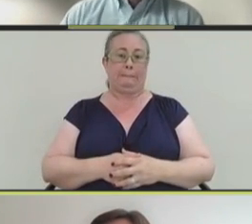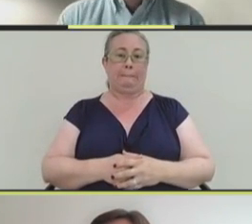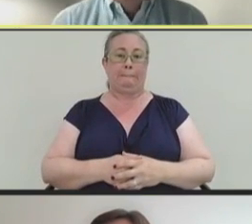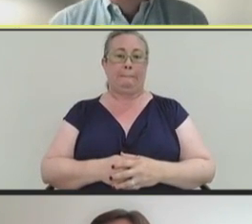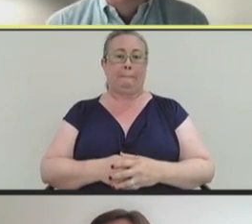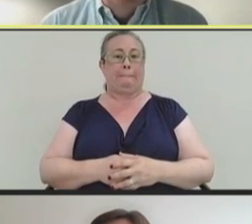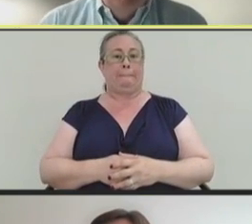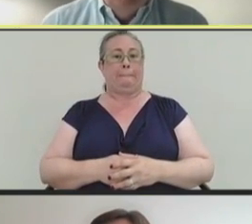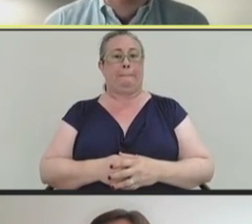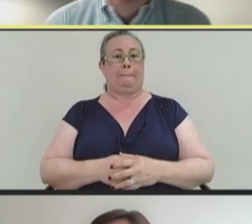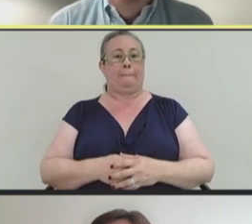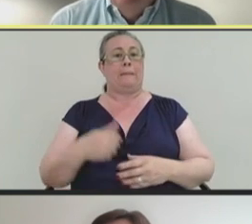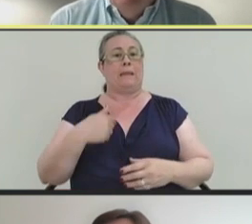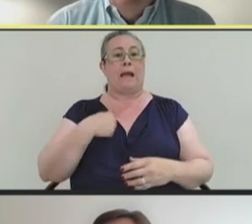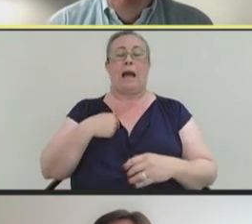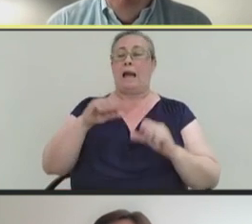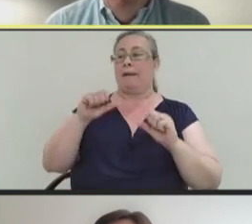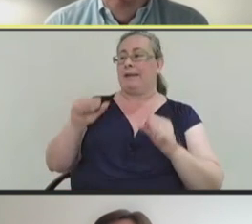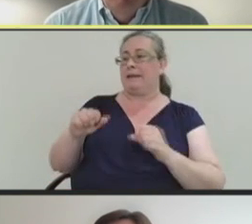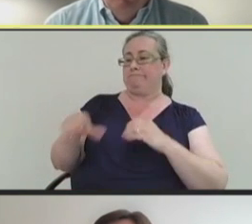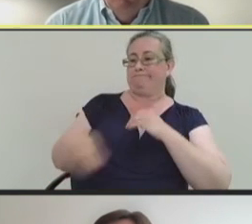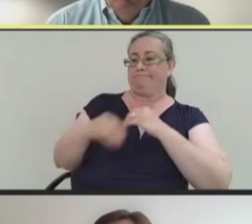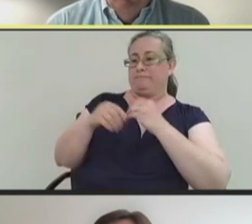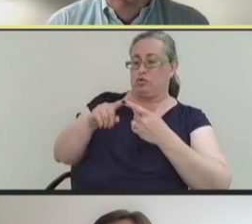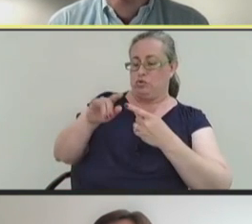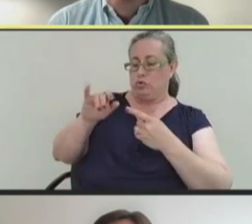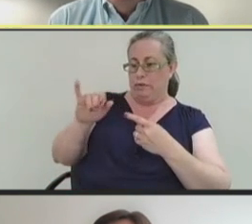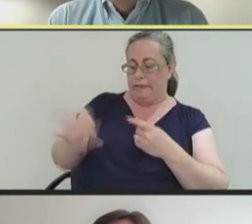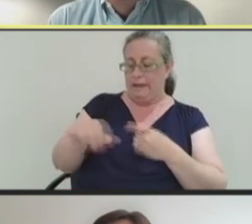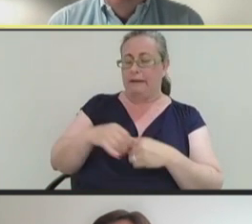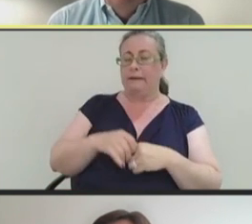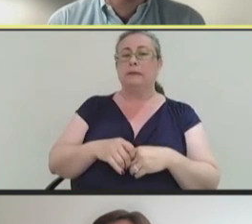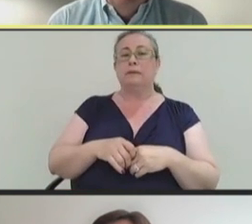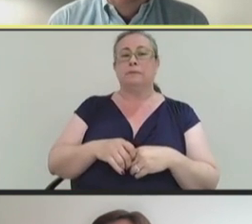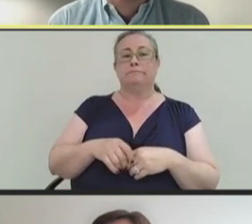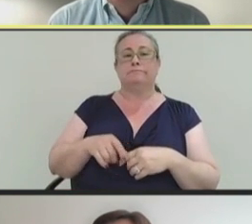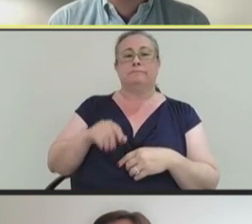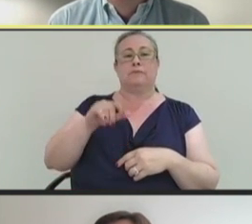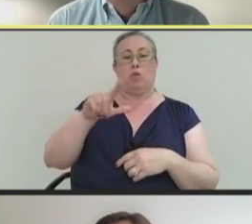Julian Ritchey: I can complement that and build on -- Lorna, you've hit very clearly,